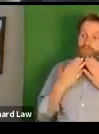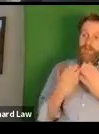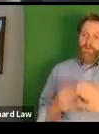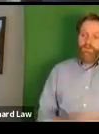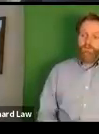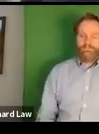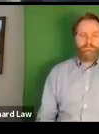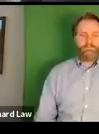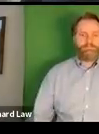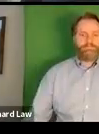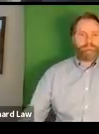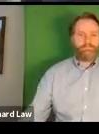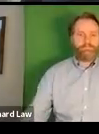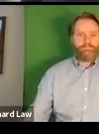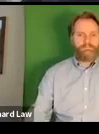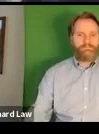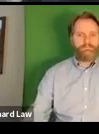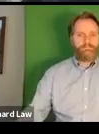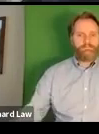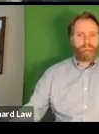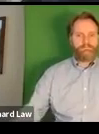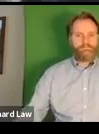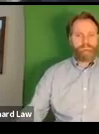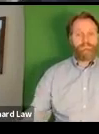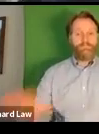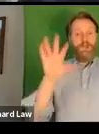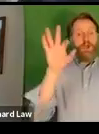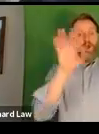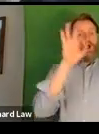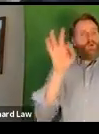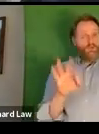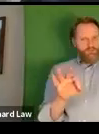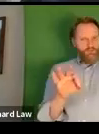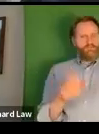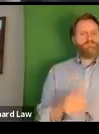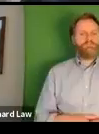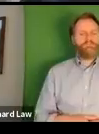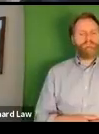and one for James now I've managed to obtain a place for my child to attend